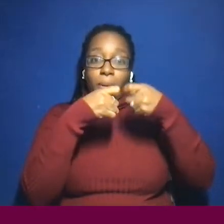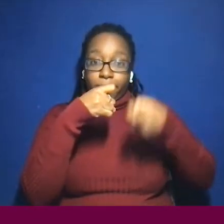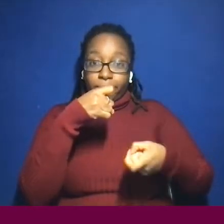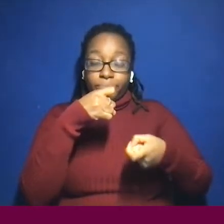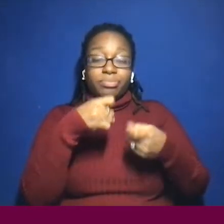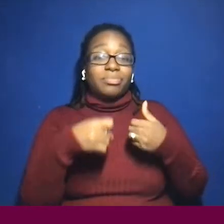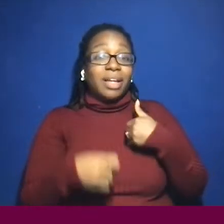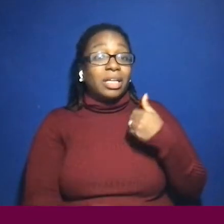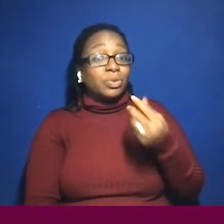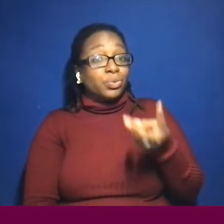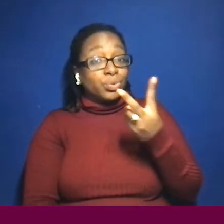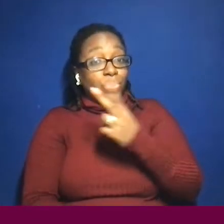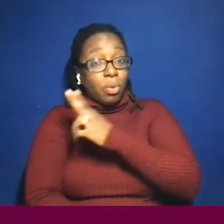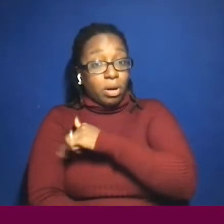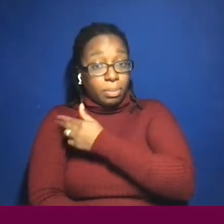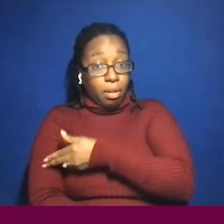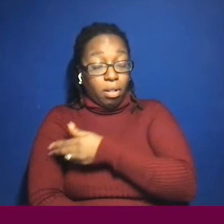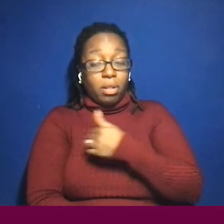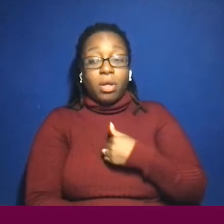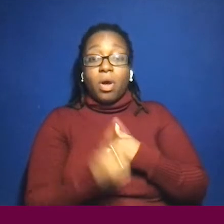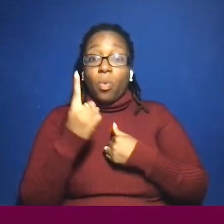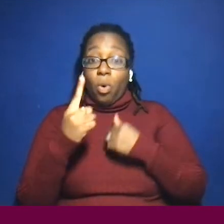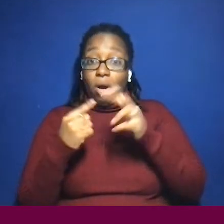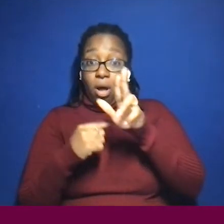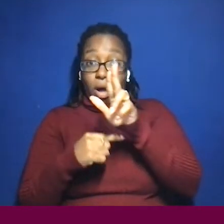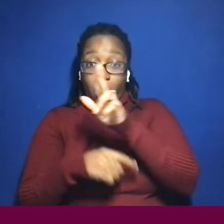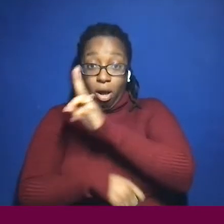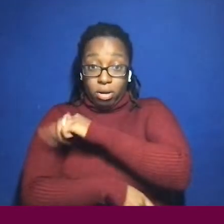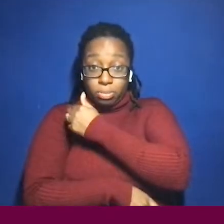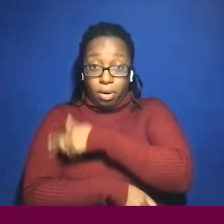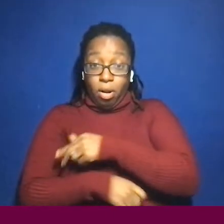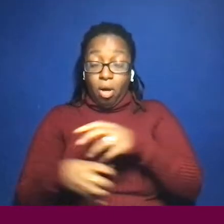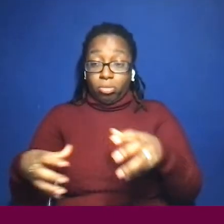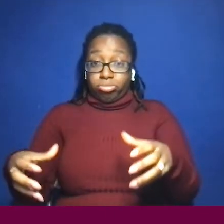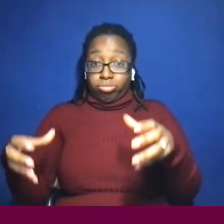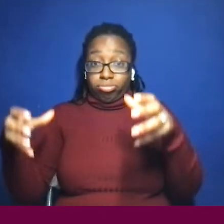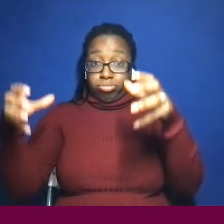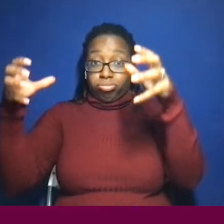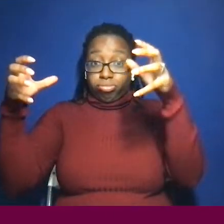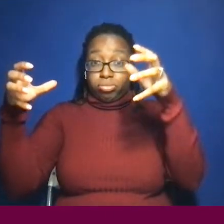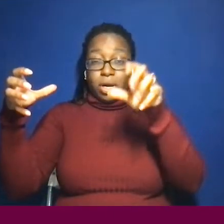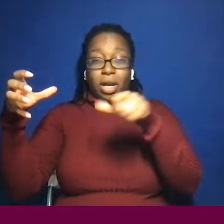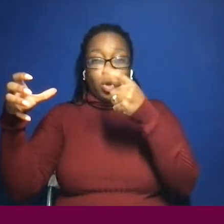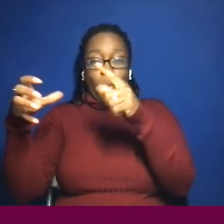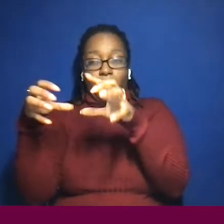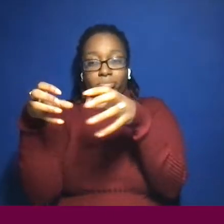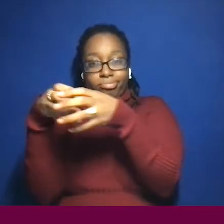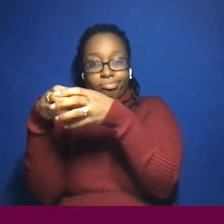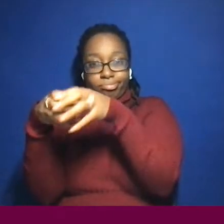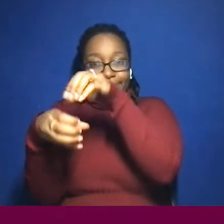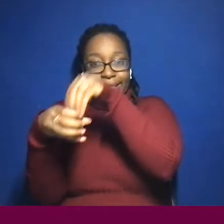and then a hospital within a hospital that had most of the people who couldn't ambulate, who were